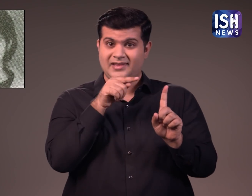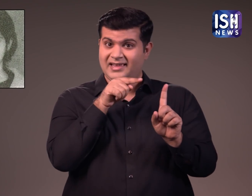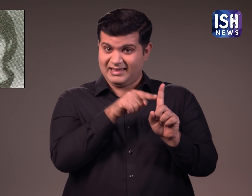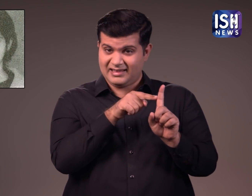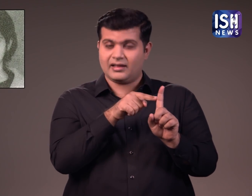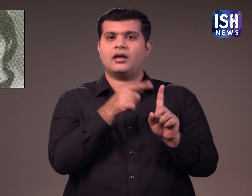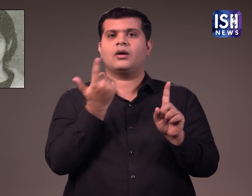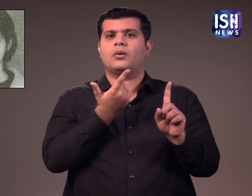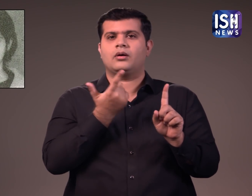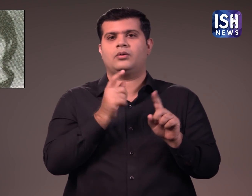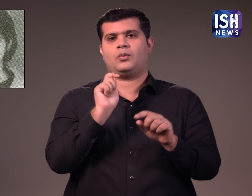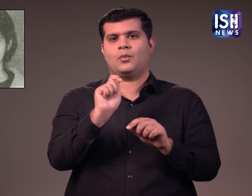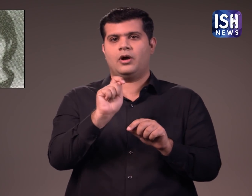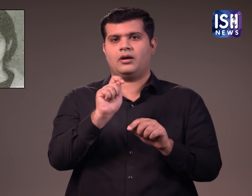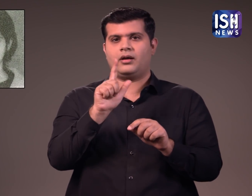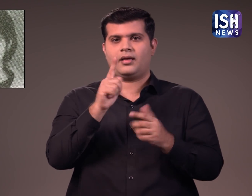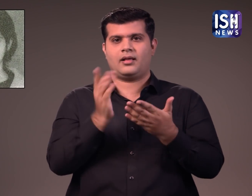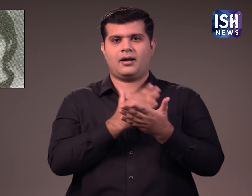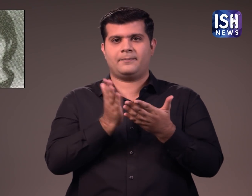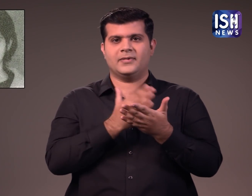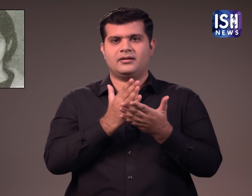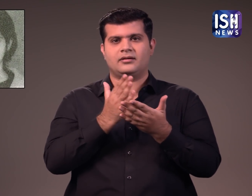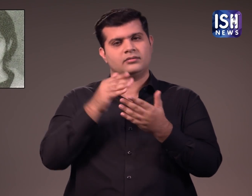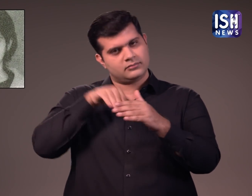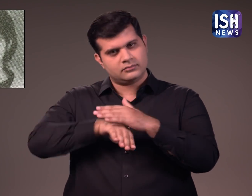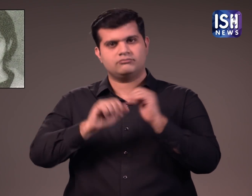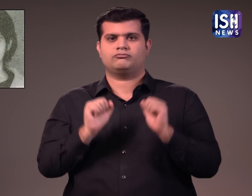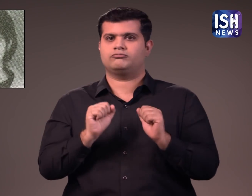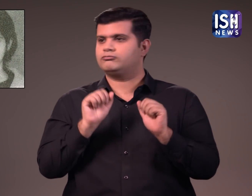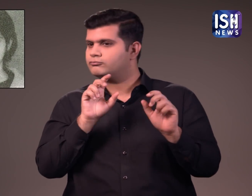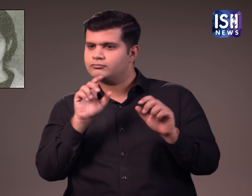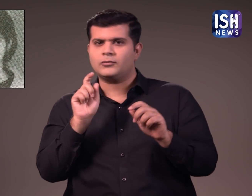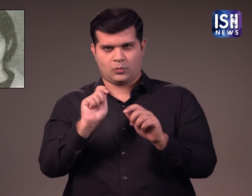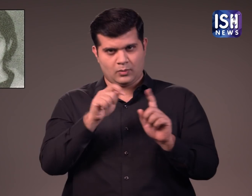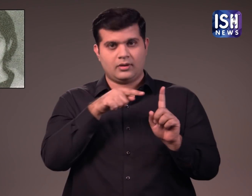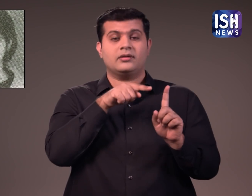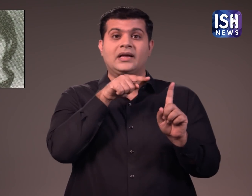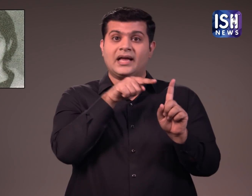Girija Tickoo was a librarian.